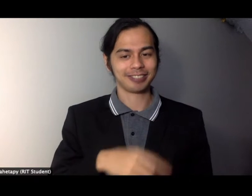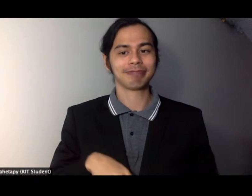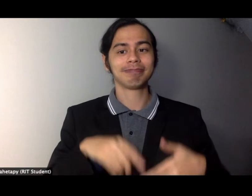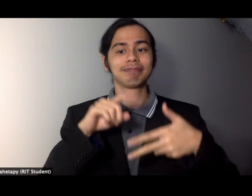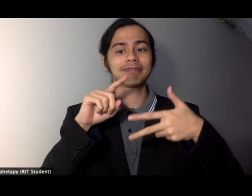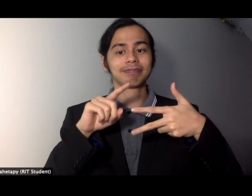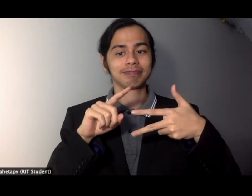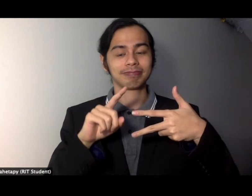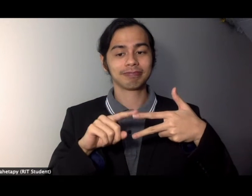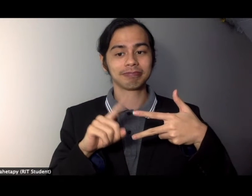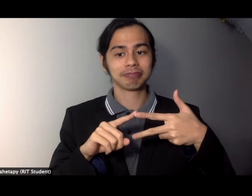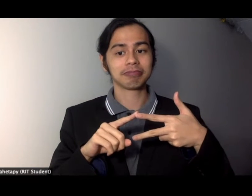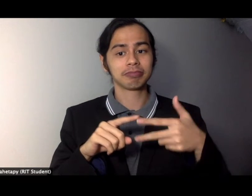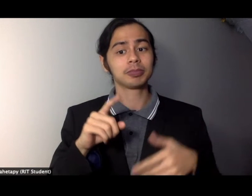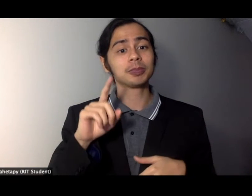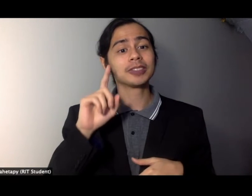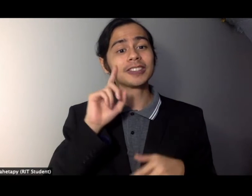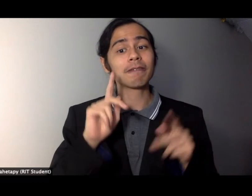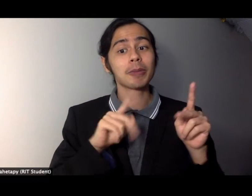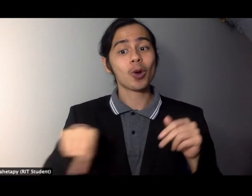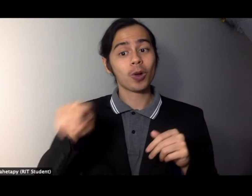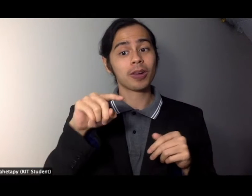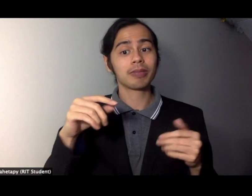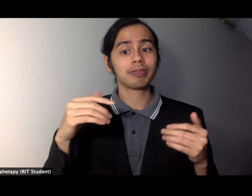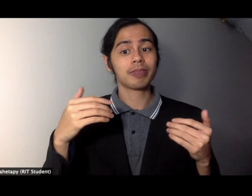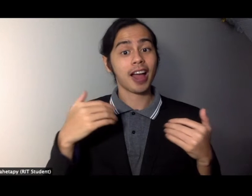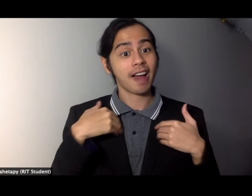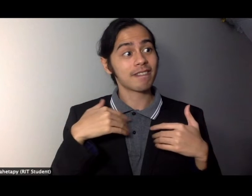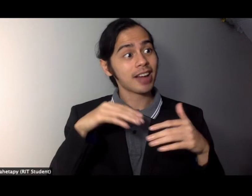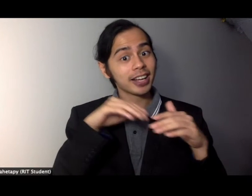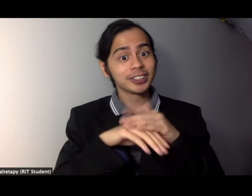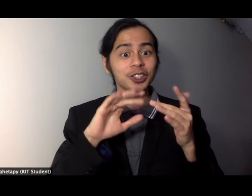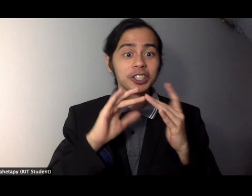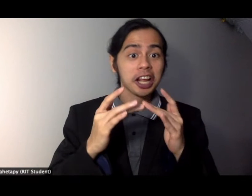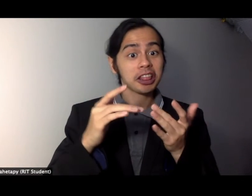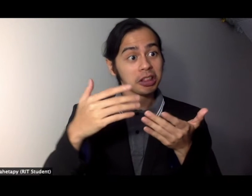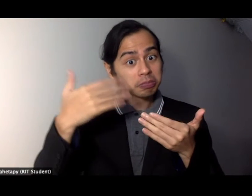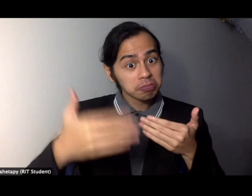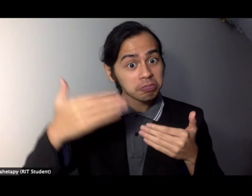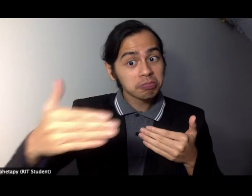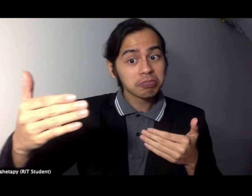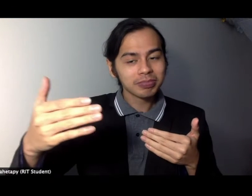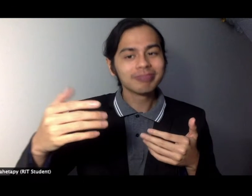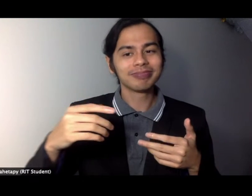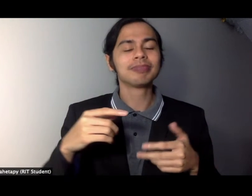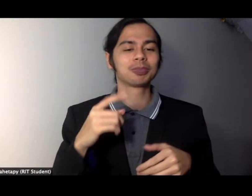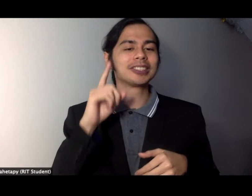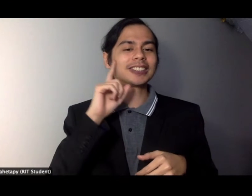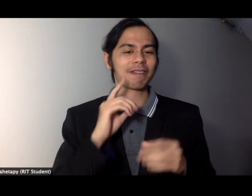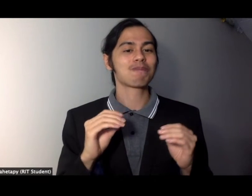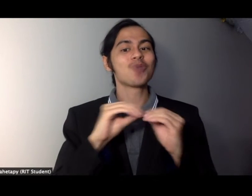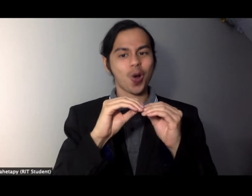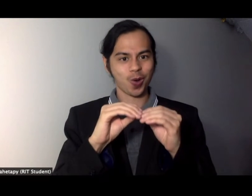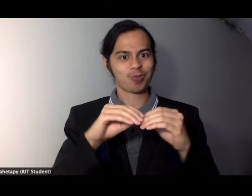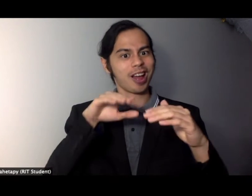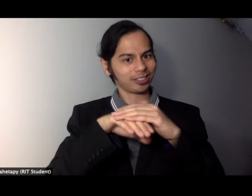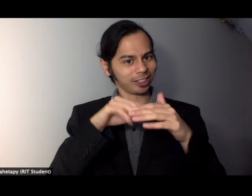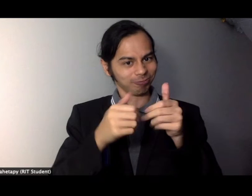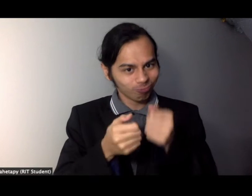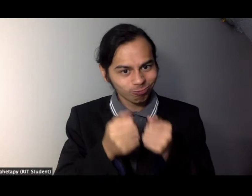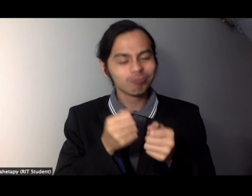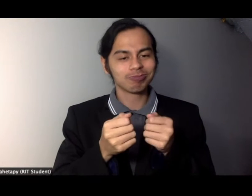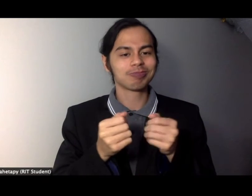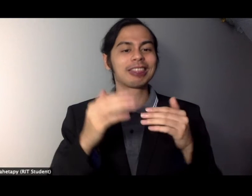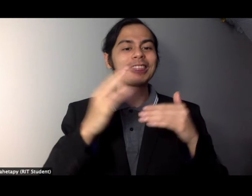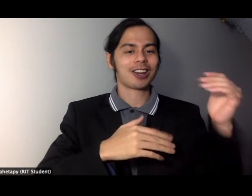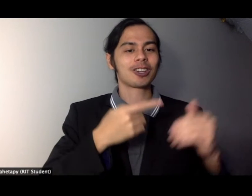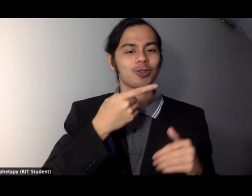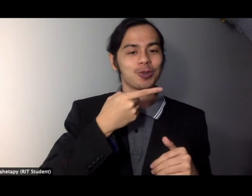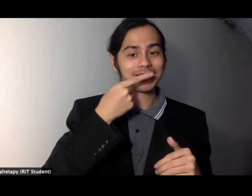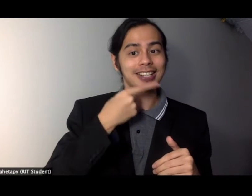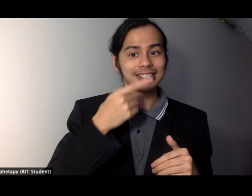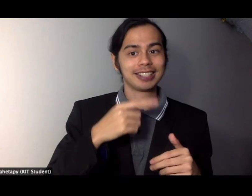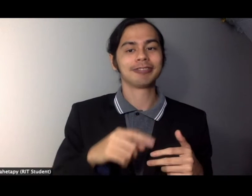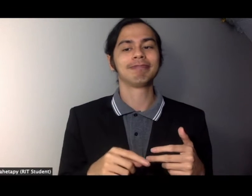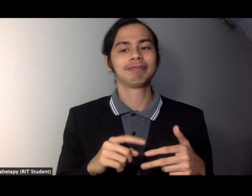Secondly, deaf people access the internet on a mobile device occasionally more than hearing people.